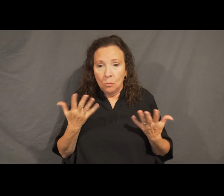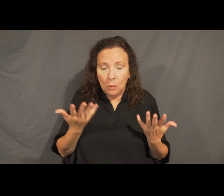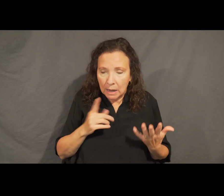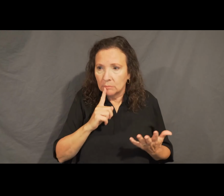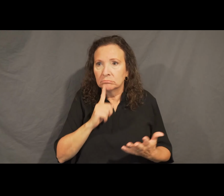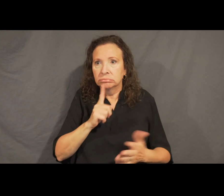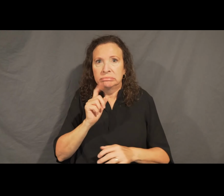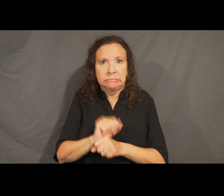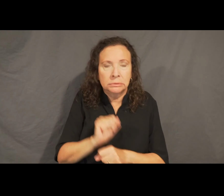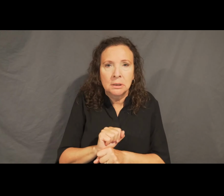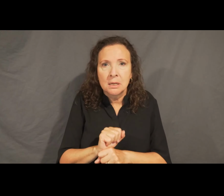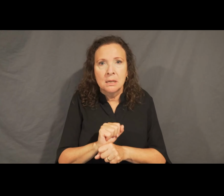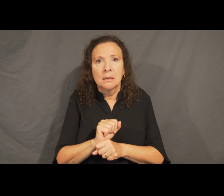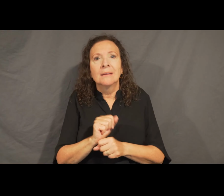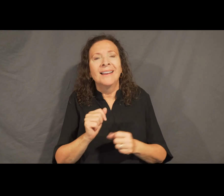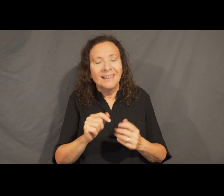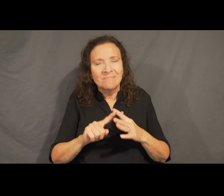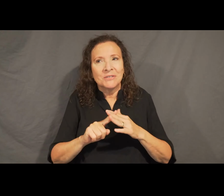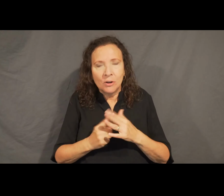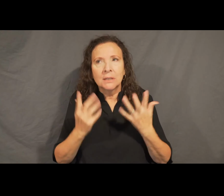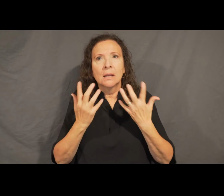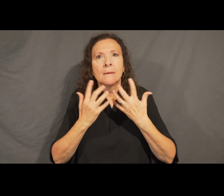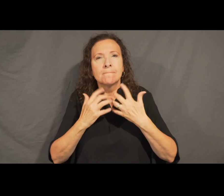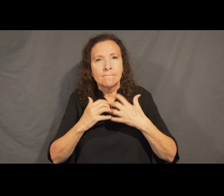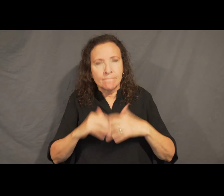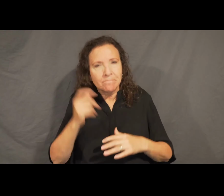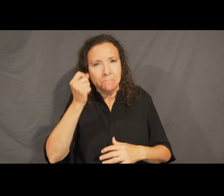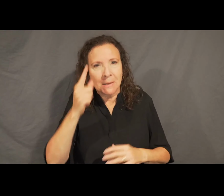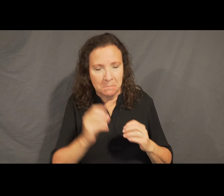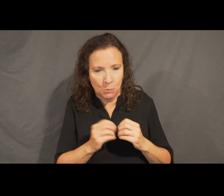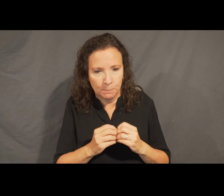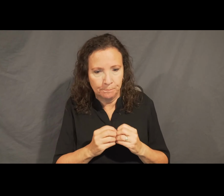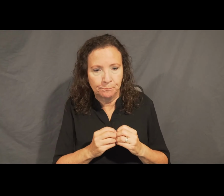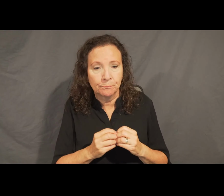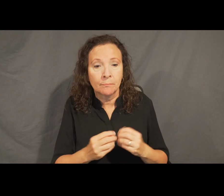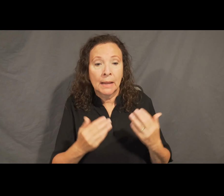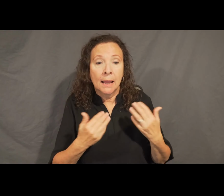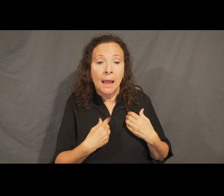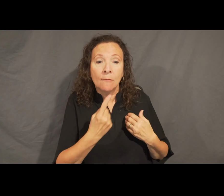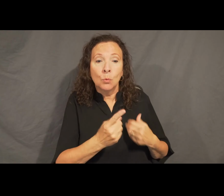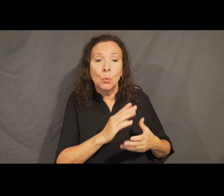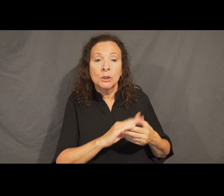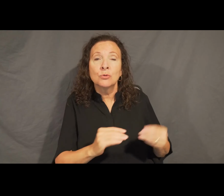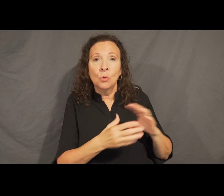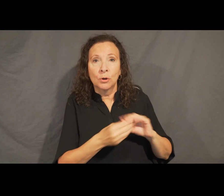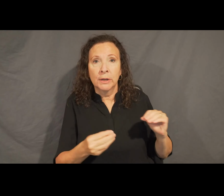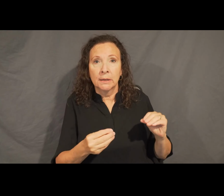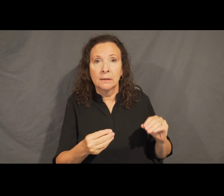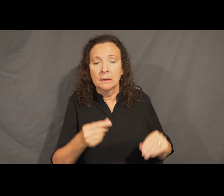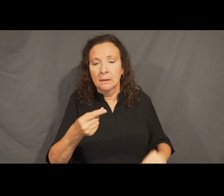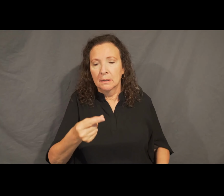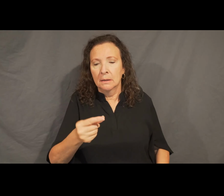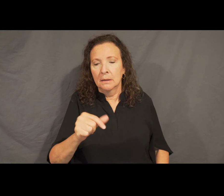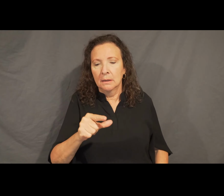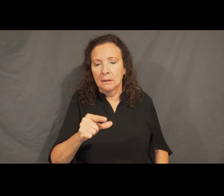Some of you might be familiar with this little story about Gilbert S. Daniels and the flaw